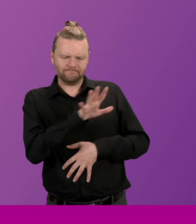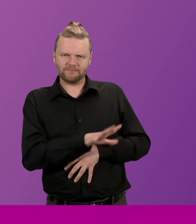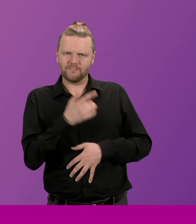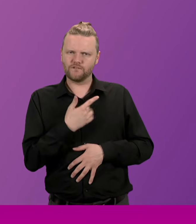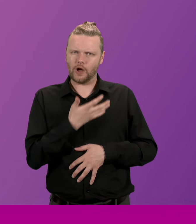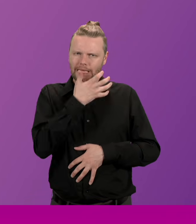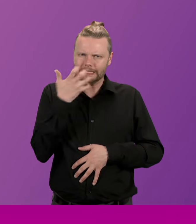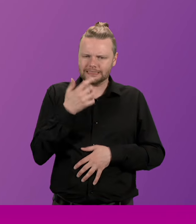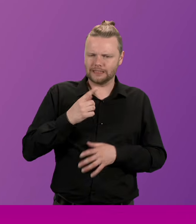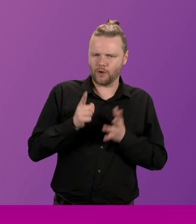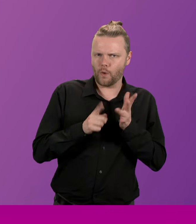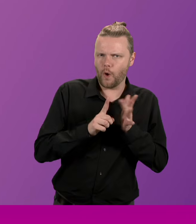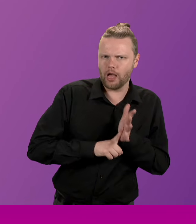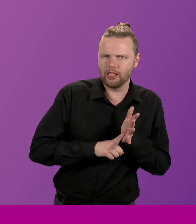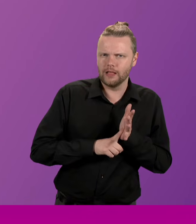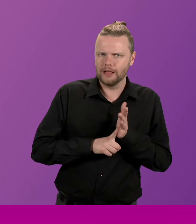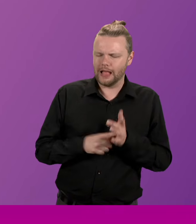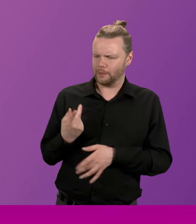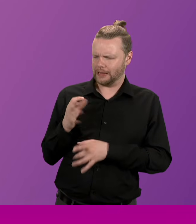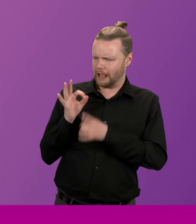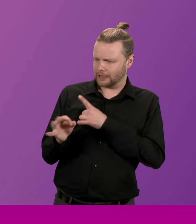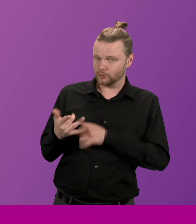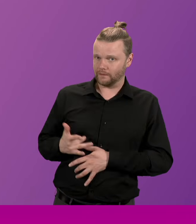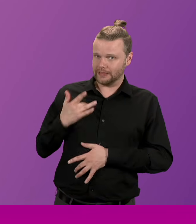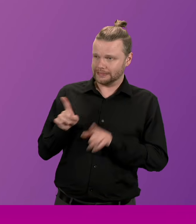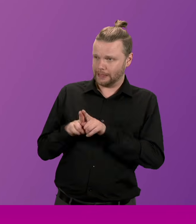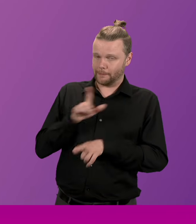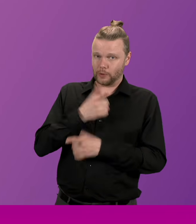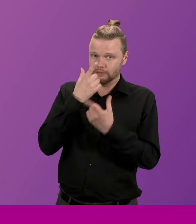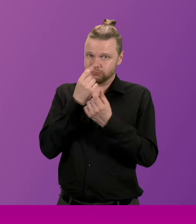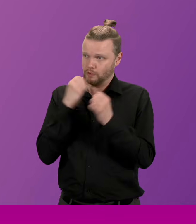oil. Does the First Minister share my concerns as we look towards a cold winter?